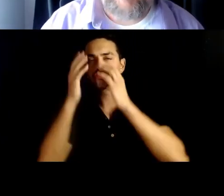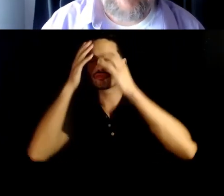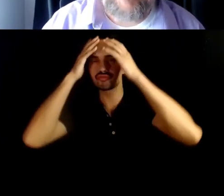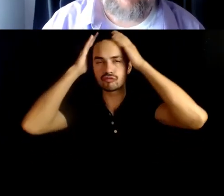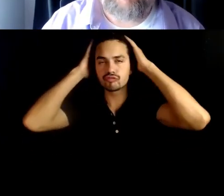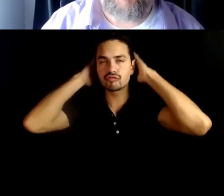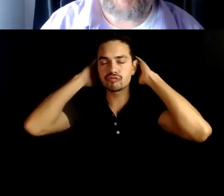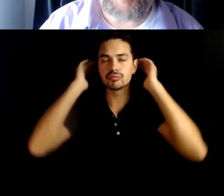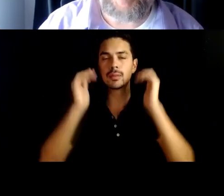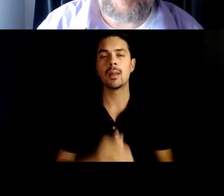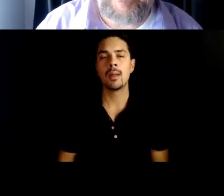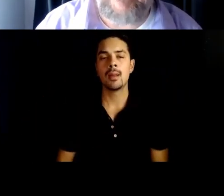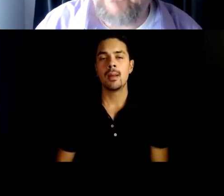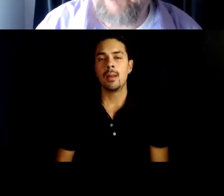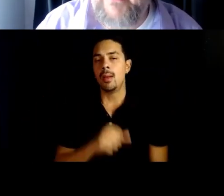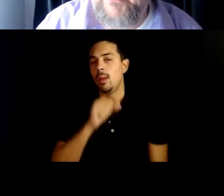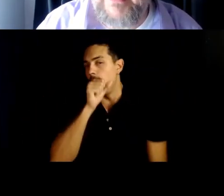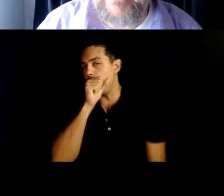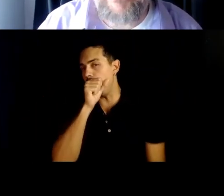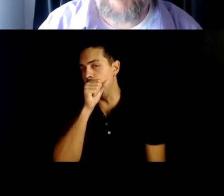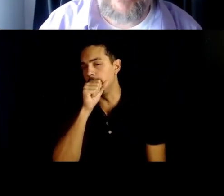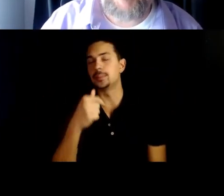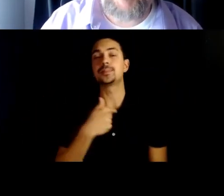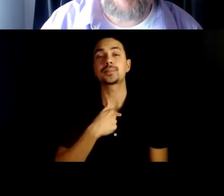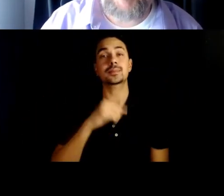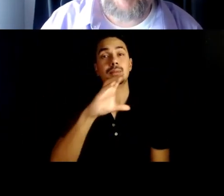So I am FORGE's co-founder and executive director.